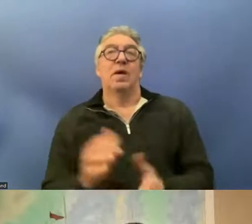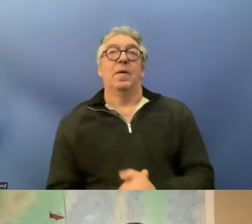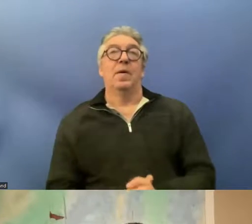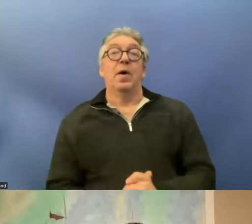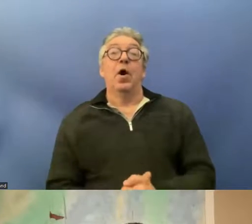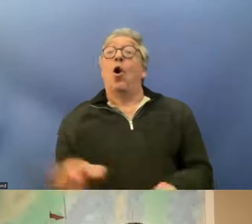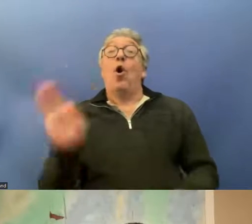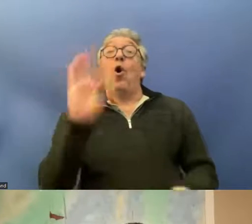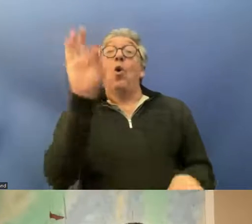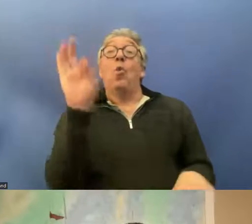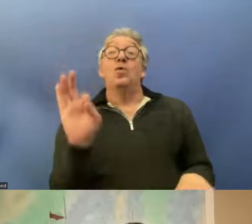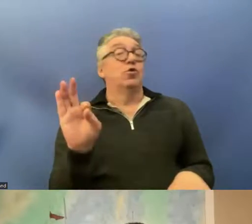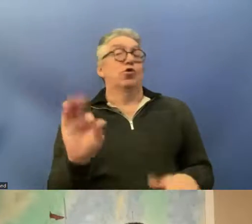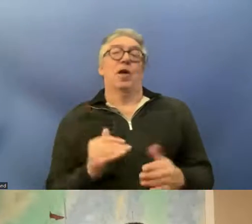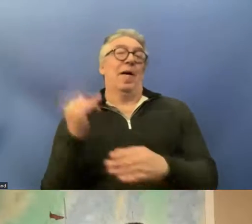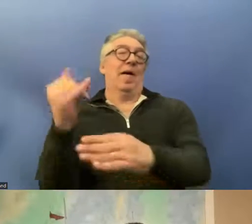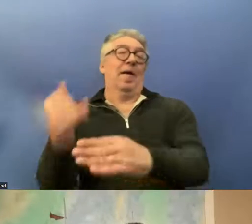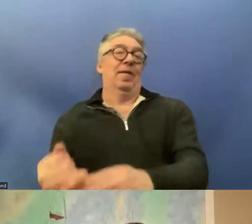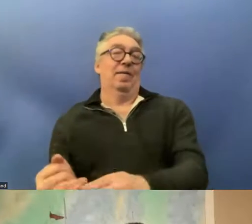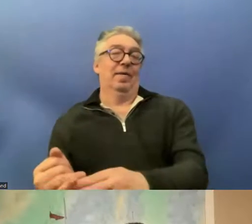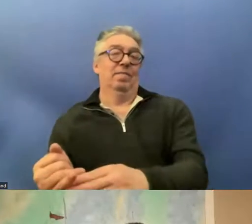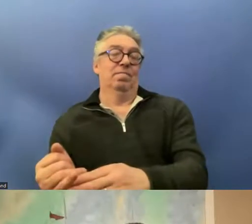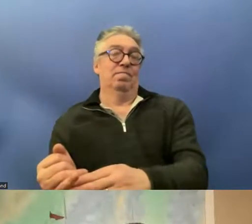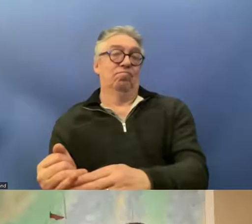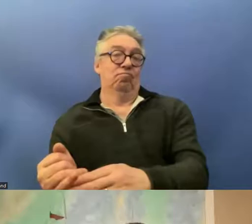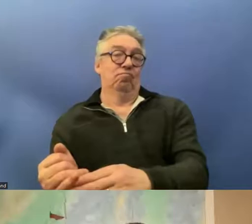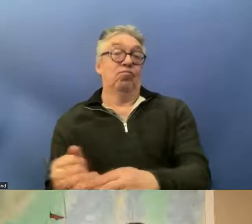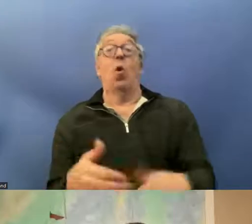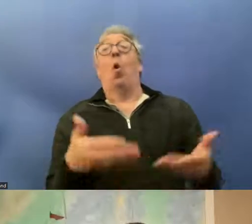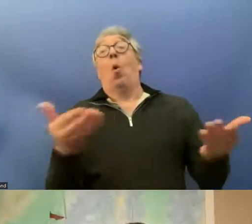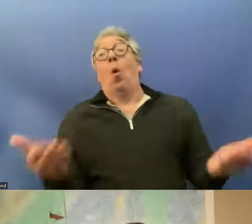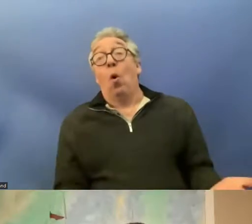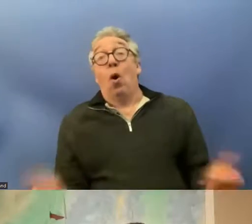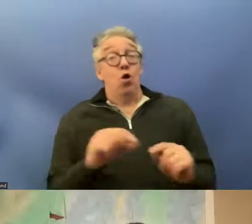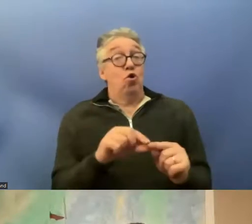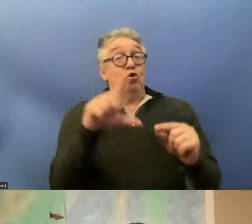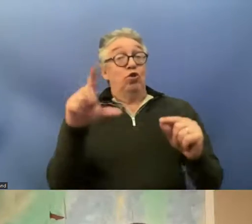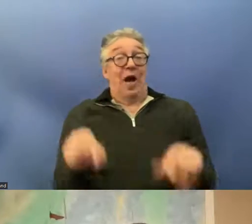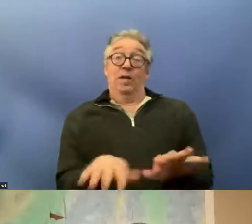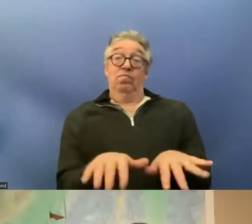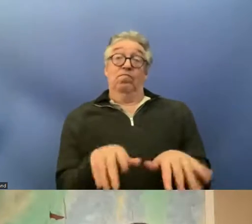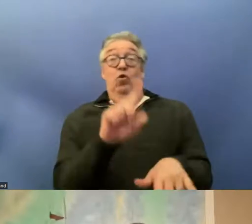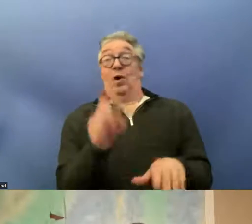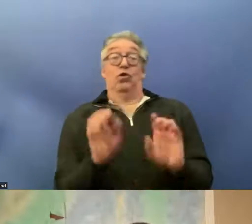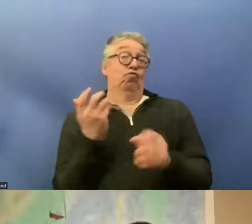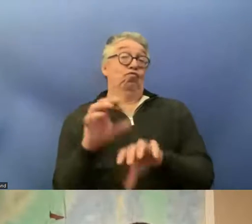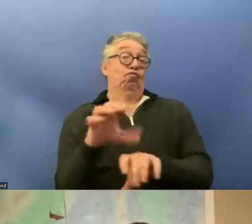Feel free to ask questions by typing in the chat box at any time and then later, we, you